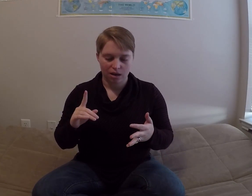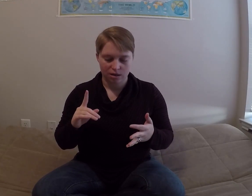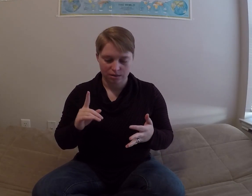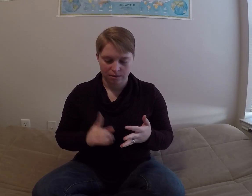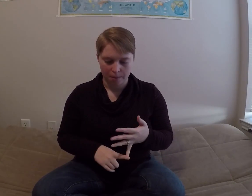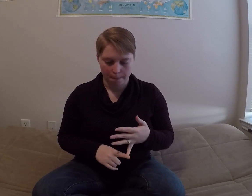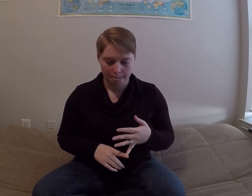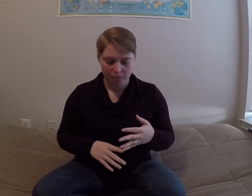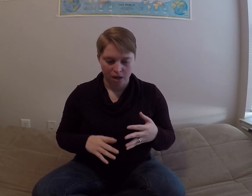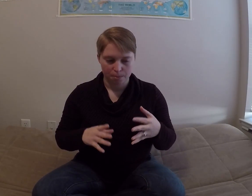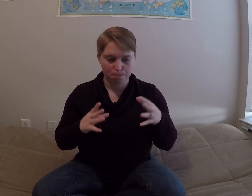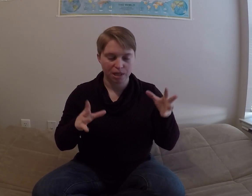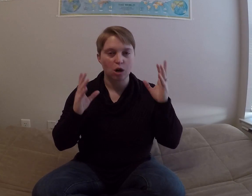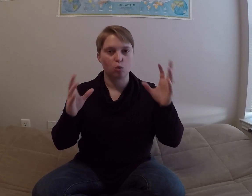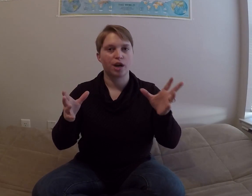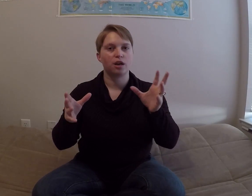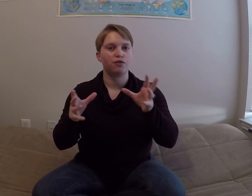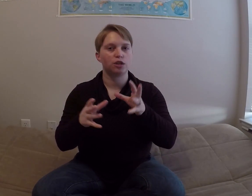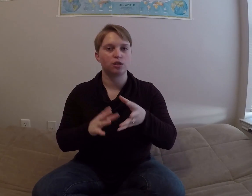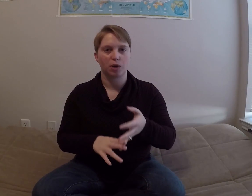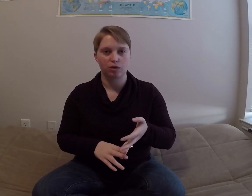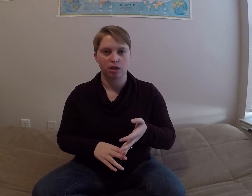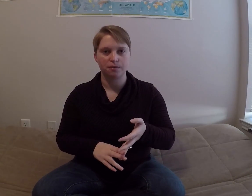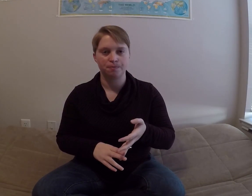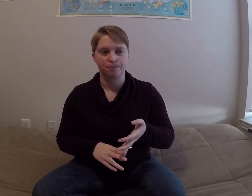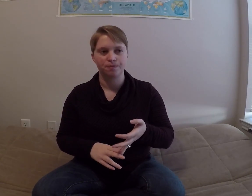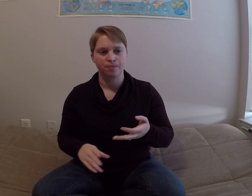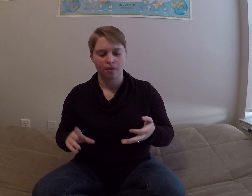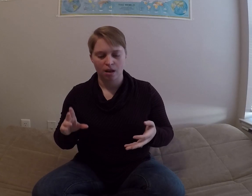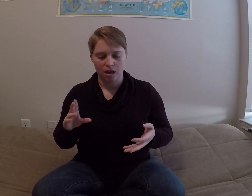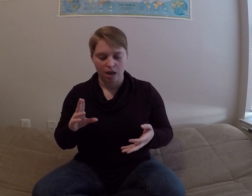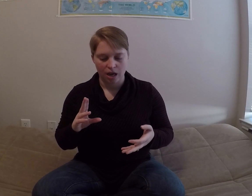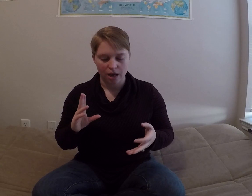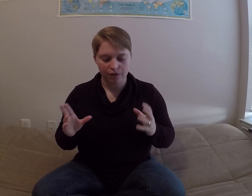And be aware of your surrounding.